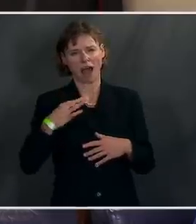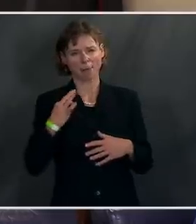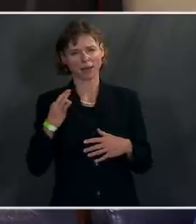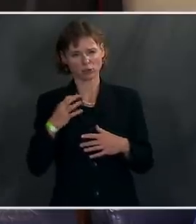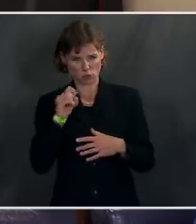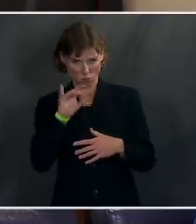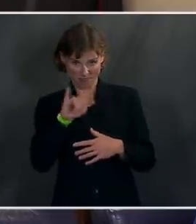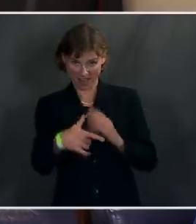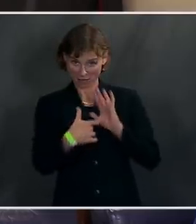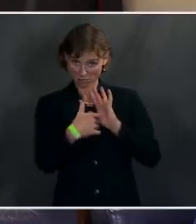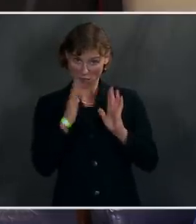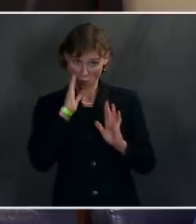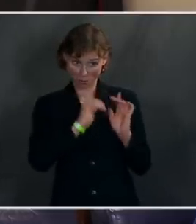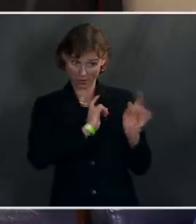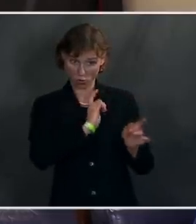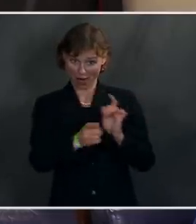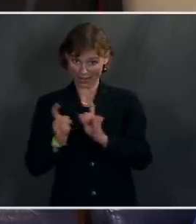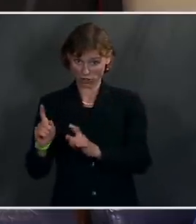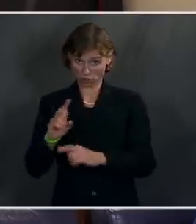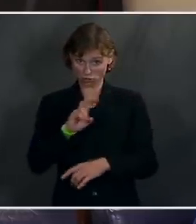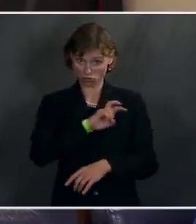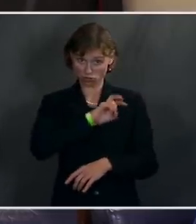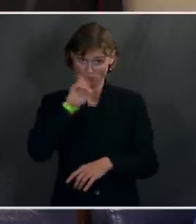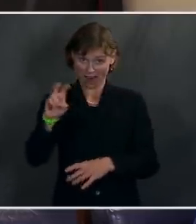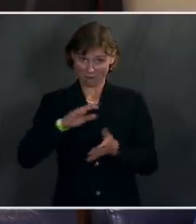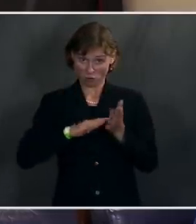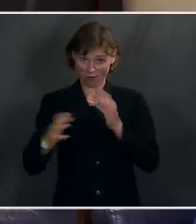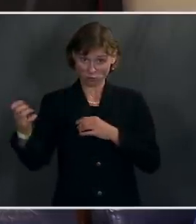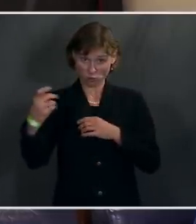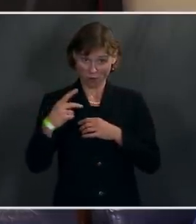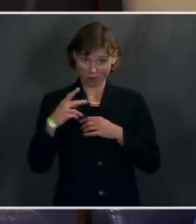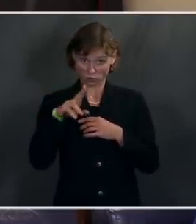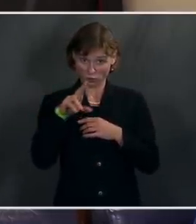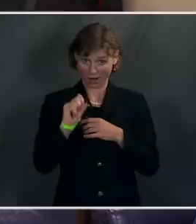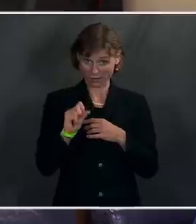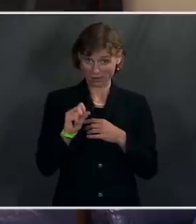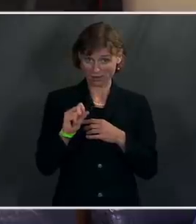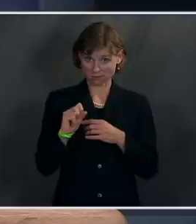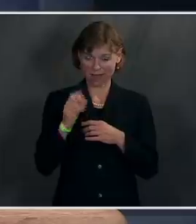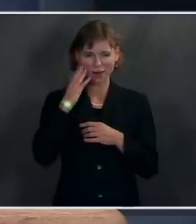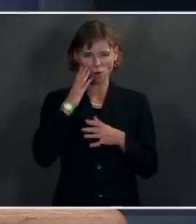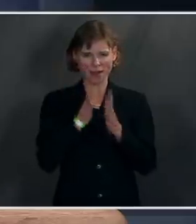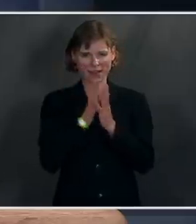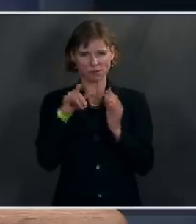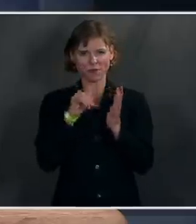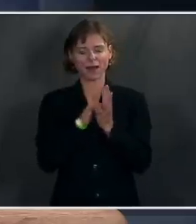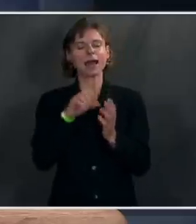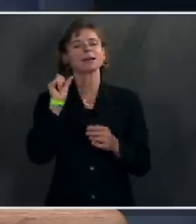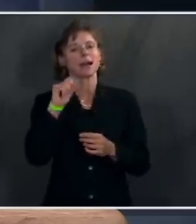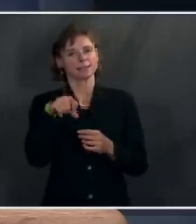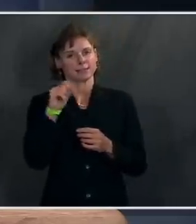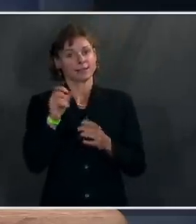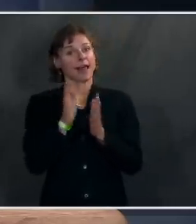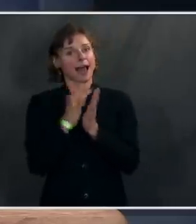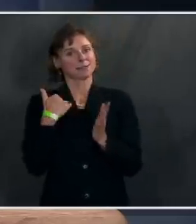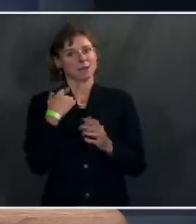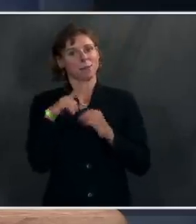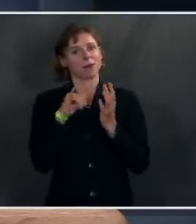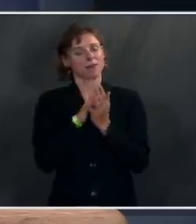that they'll be granted travel waivers to return to the United States? I know you were asked about that last week. Ms. Psaki: Yeah, I was. And it is still under review, obviously,